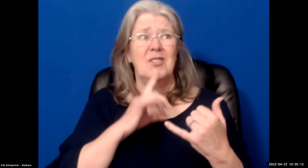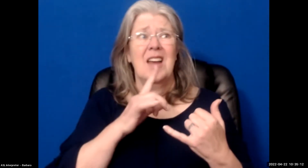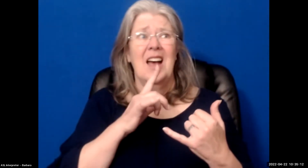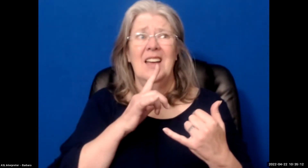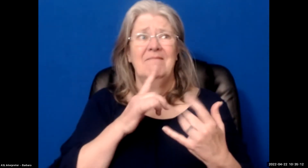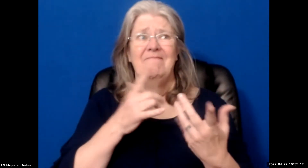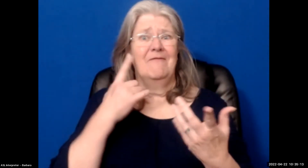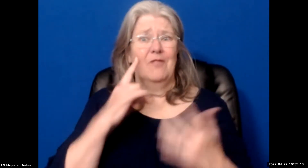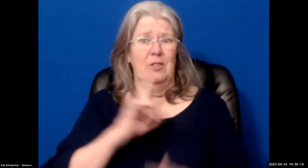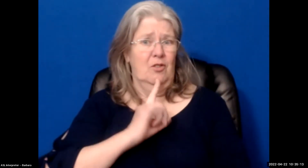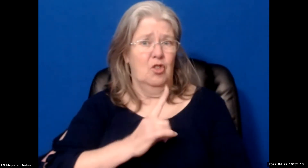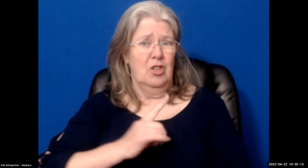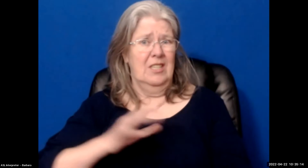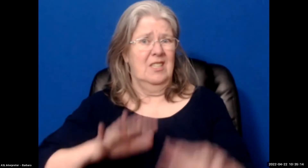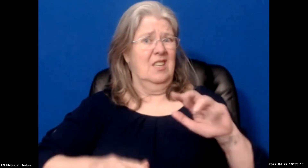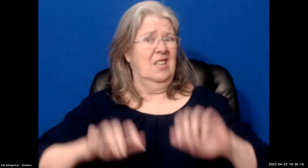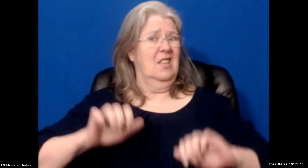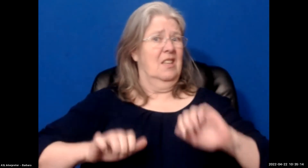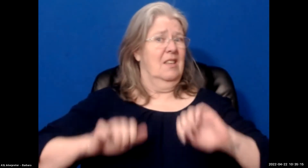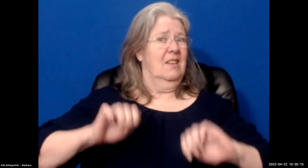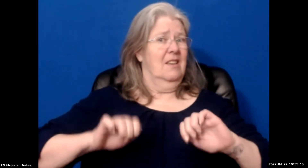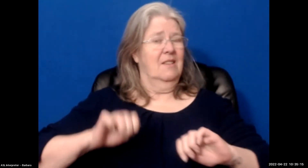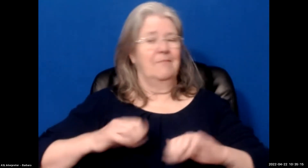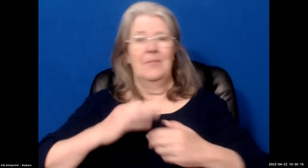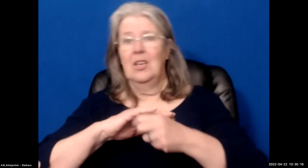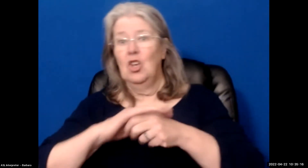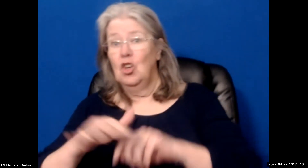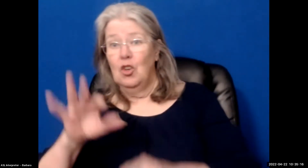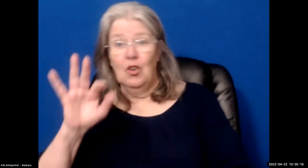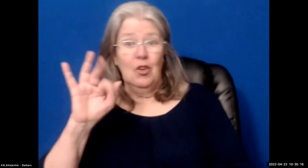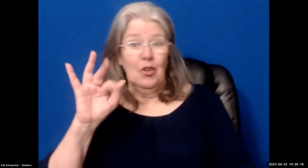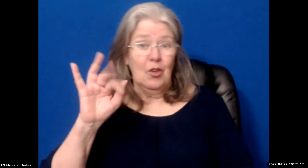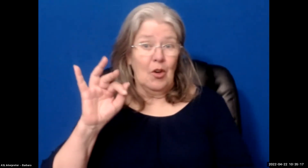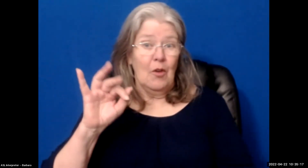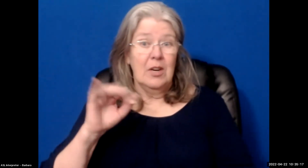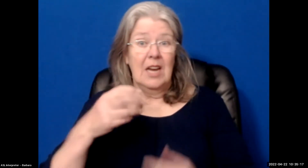For instance, COVID-19 restrictions are being relaxed or lifted